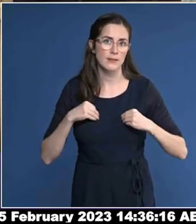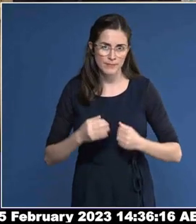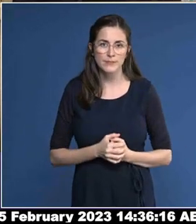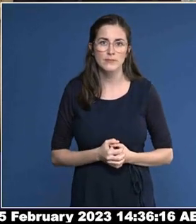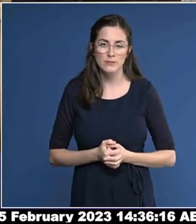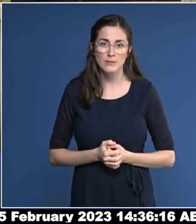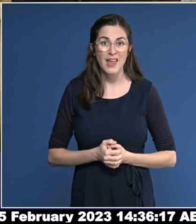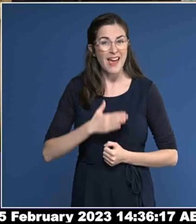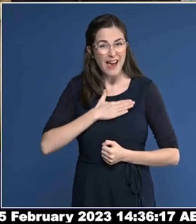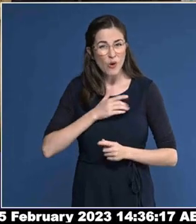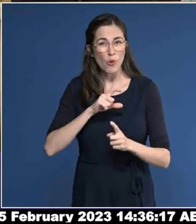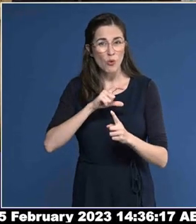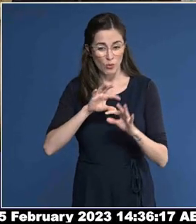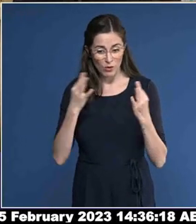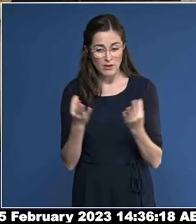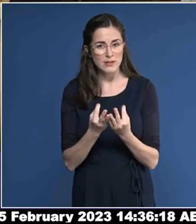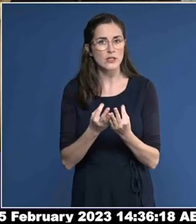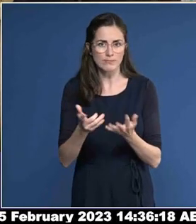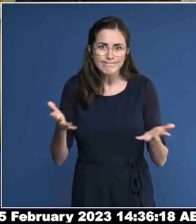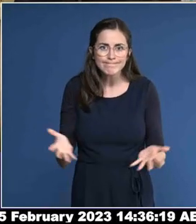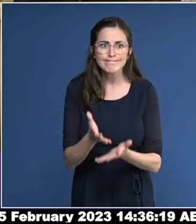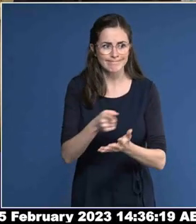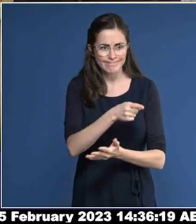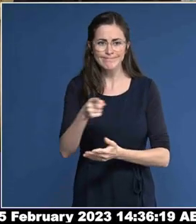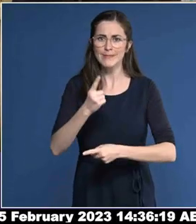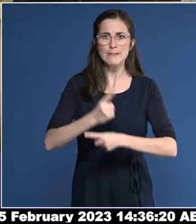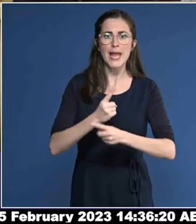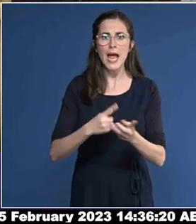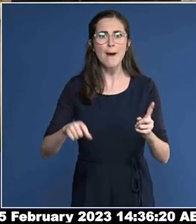So there's a number of ways - I would support Ms Toohey's suggestions there, that